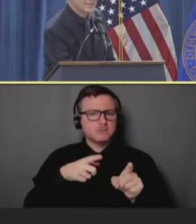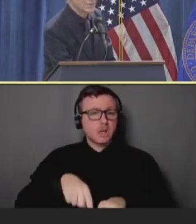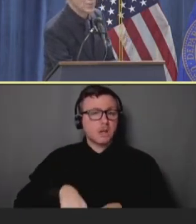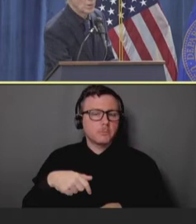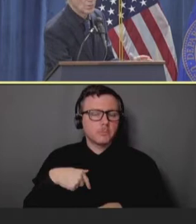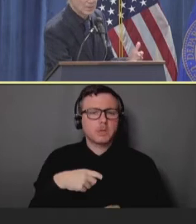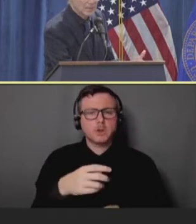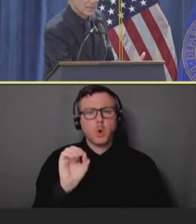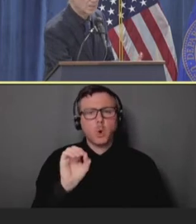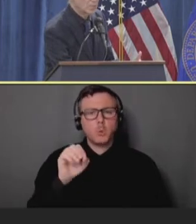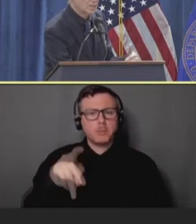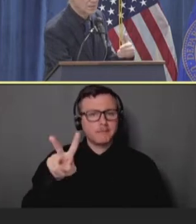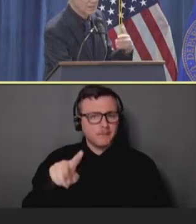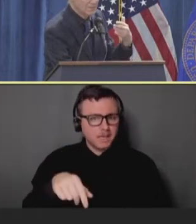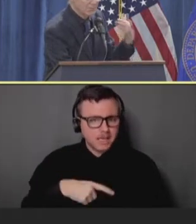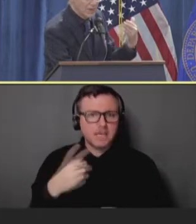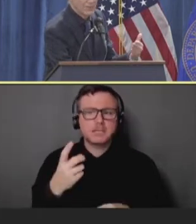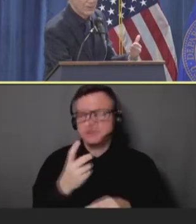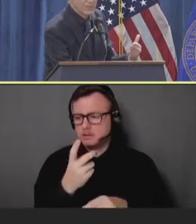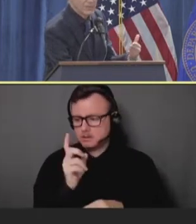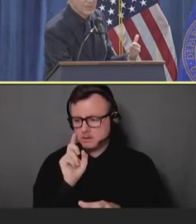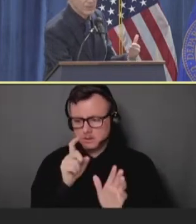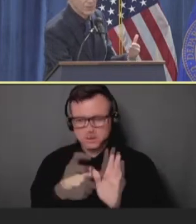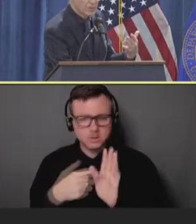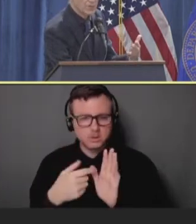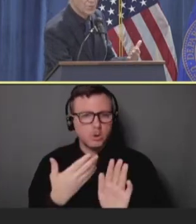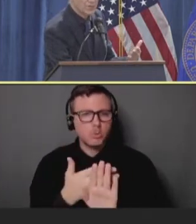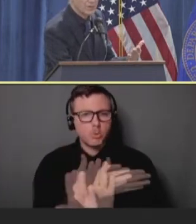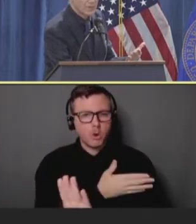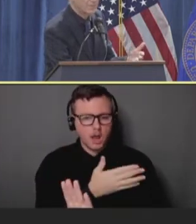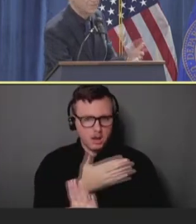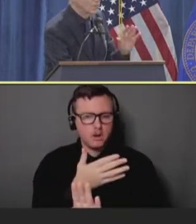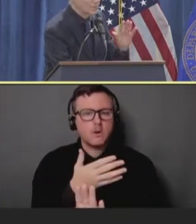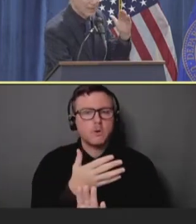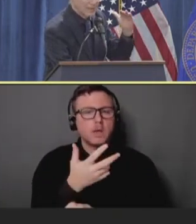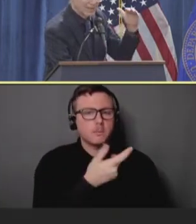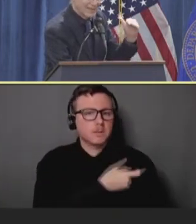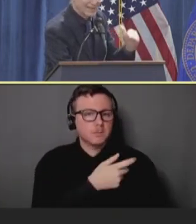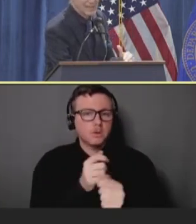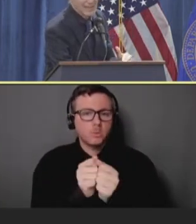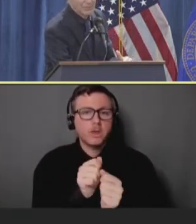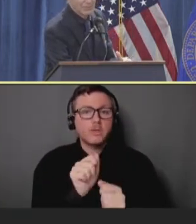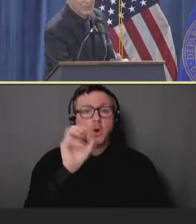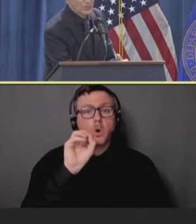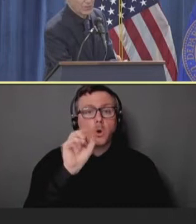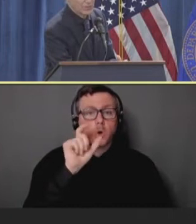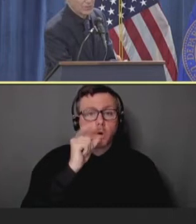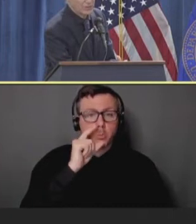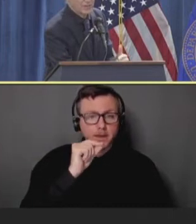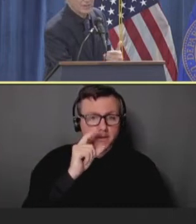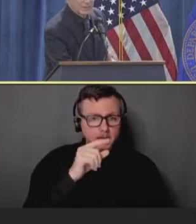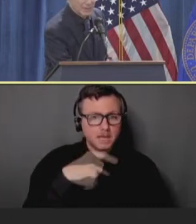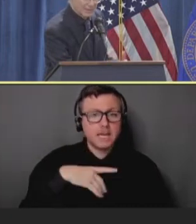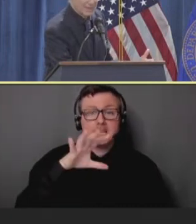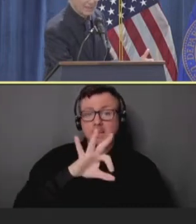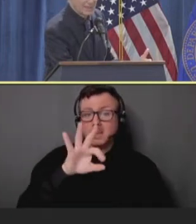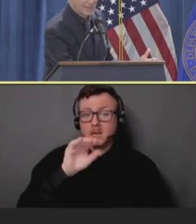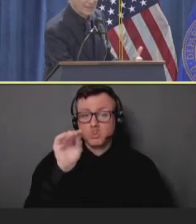And what was seen was that prior immunization with OPV get a 99 percent reduction in the